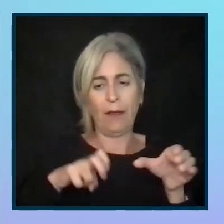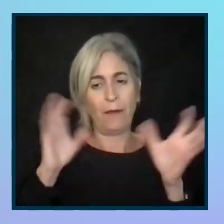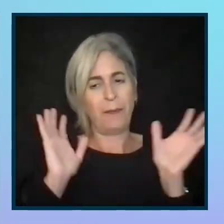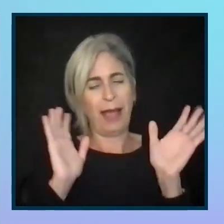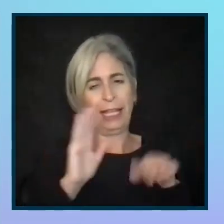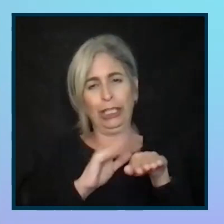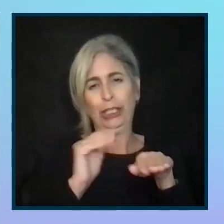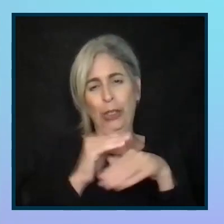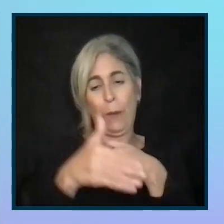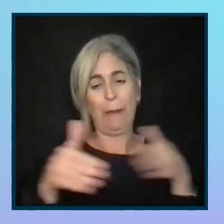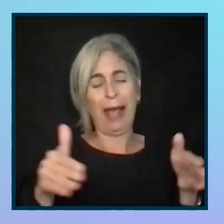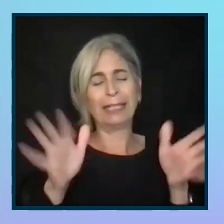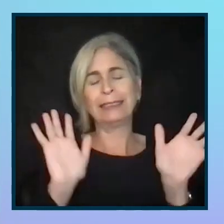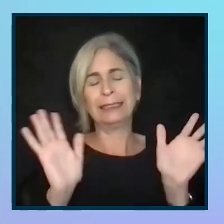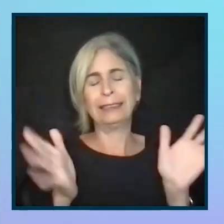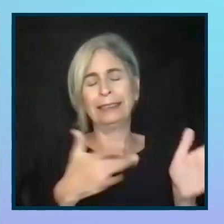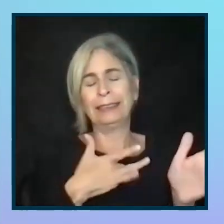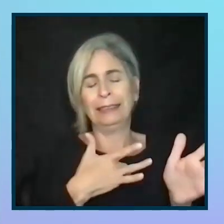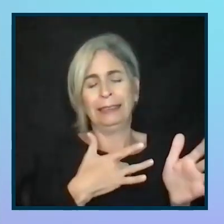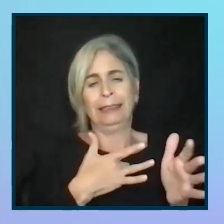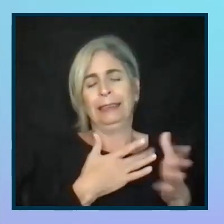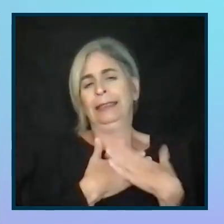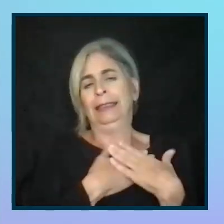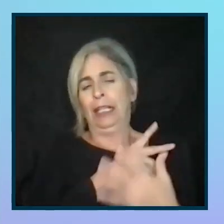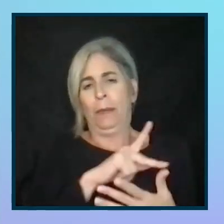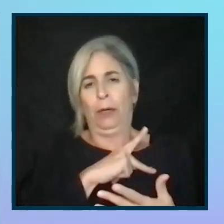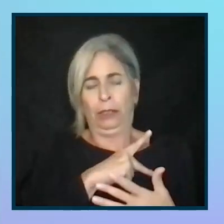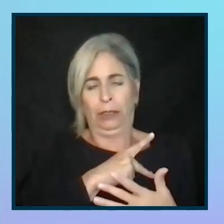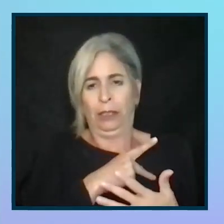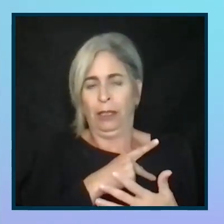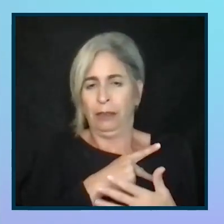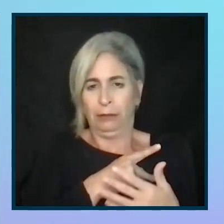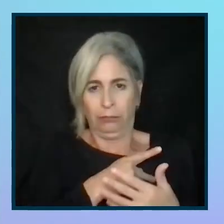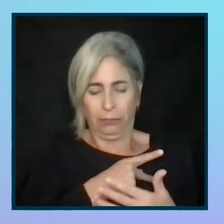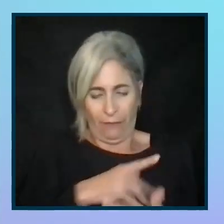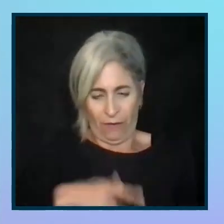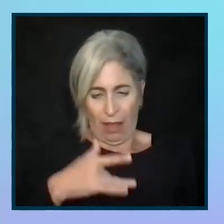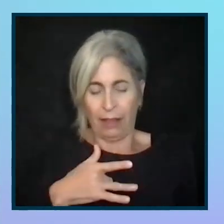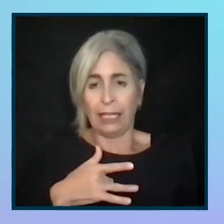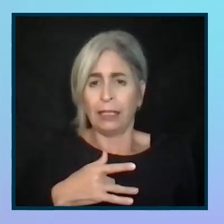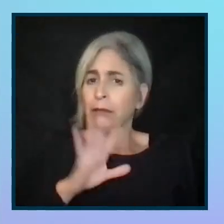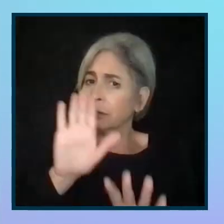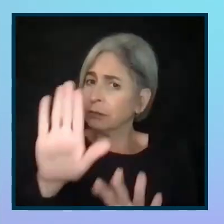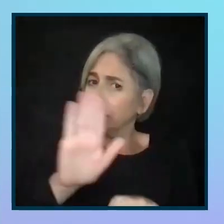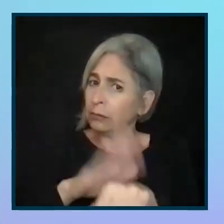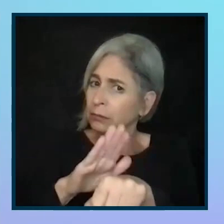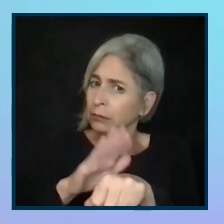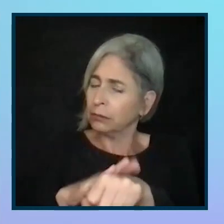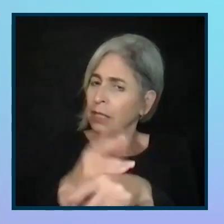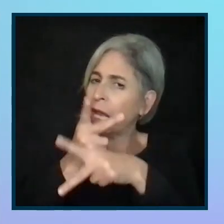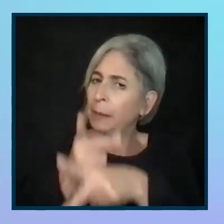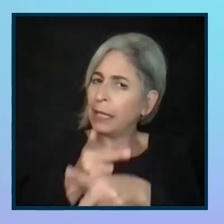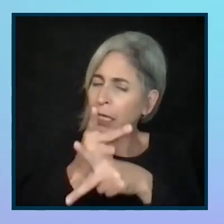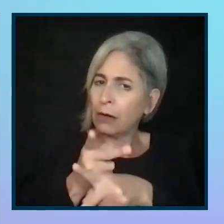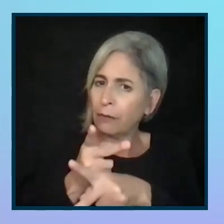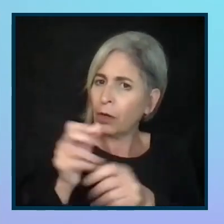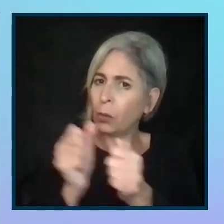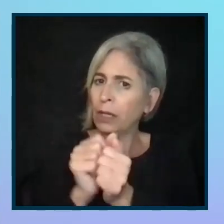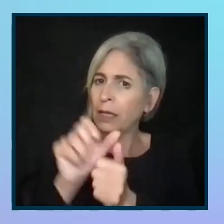'cause this is a personal passion of mine, is that you just wanna be really careful when you do simulation activities.